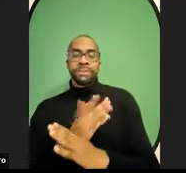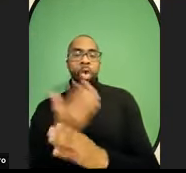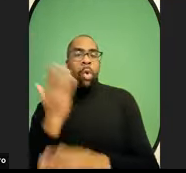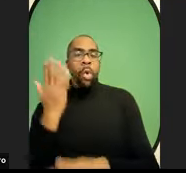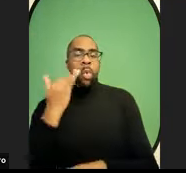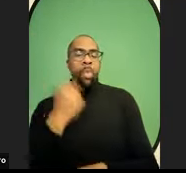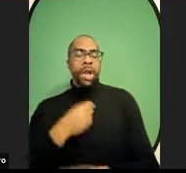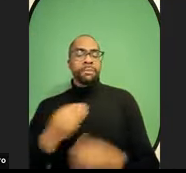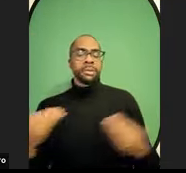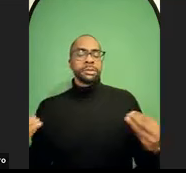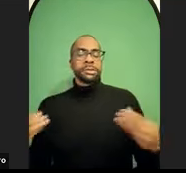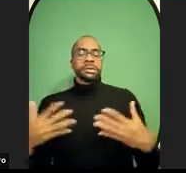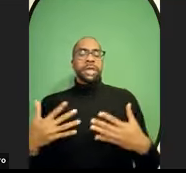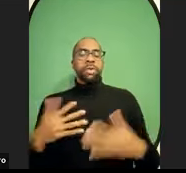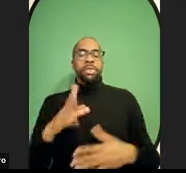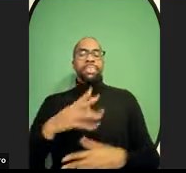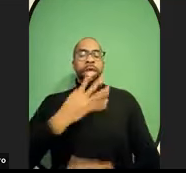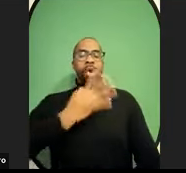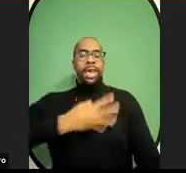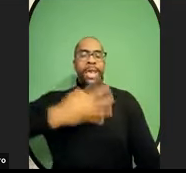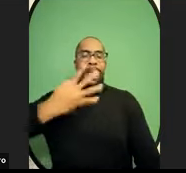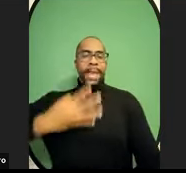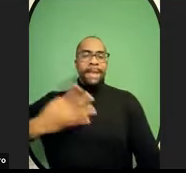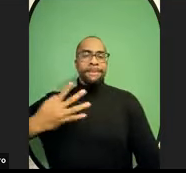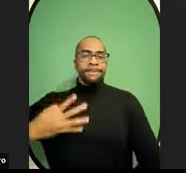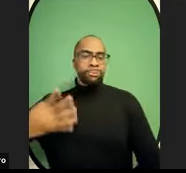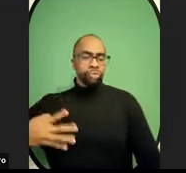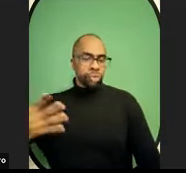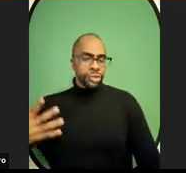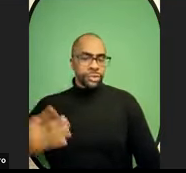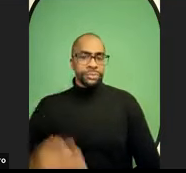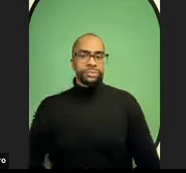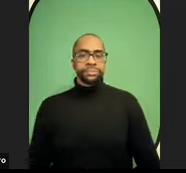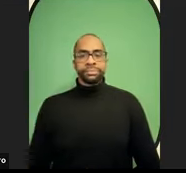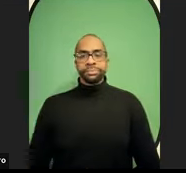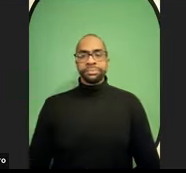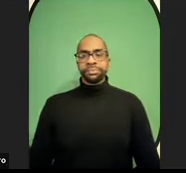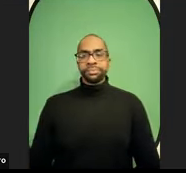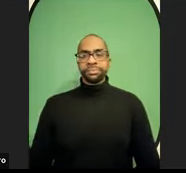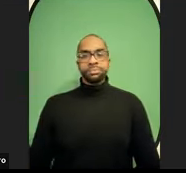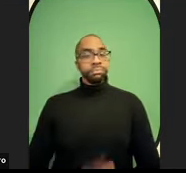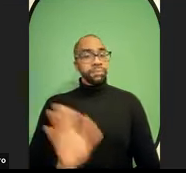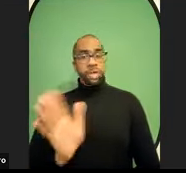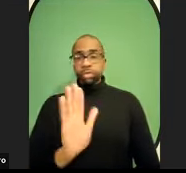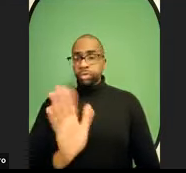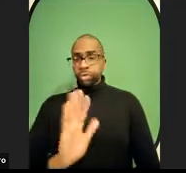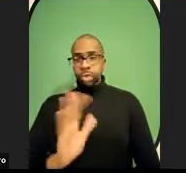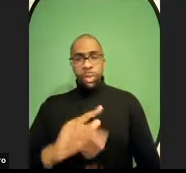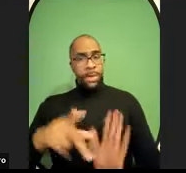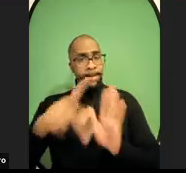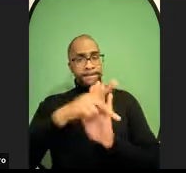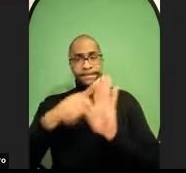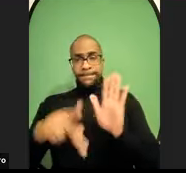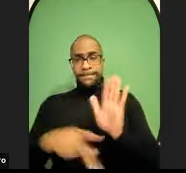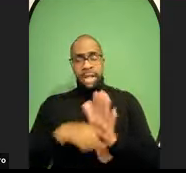out of fear of Jeopardizing their immigration immigration status. And I just want to make sure that everybody understands that those Policies no longer exists